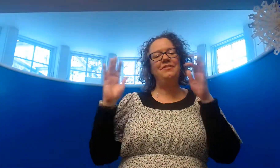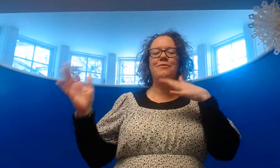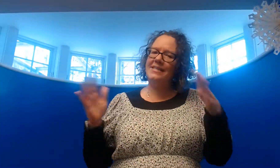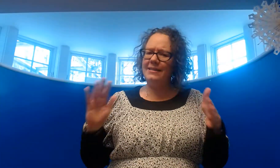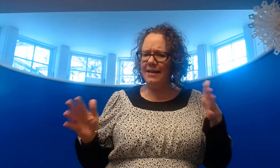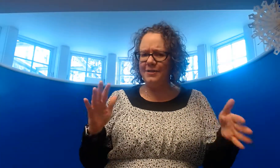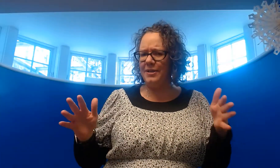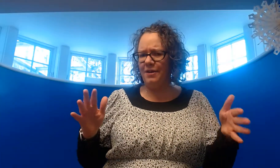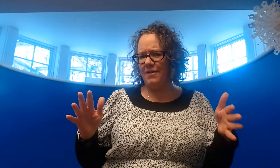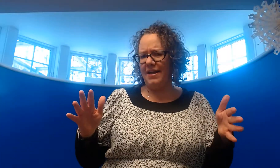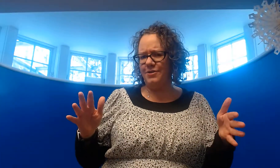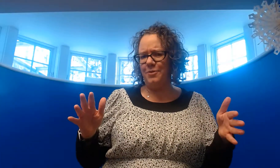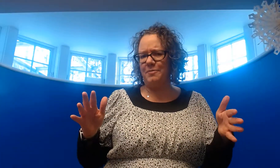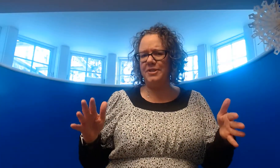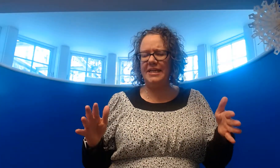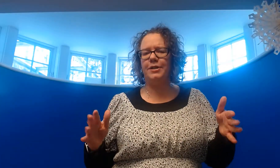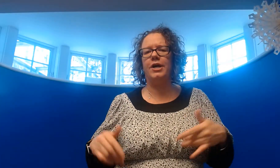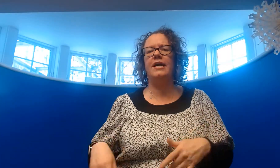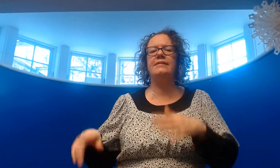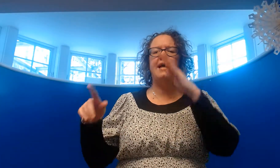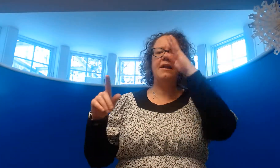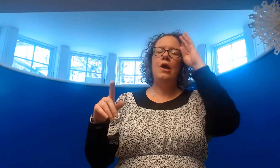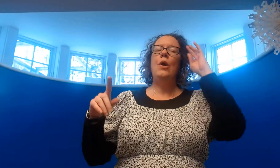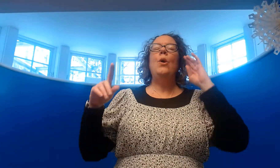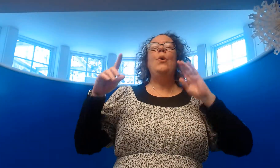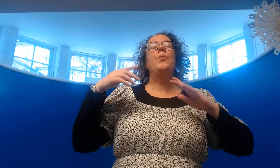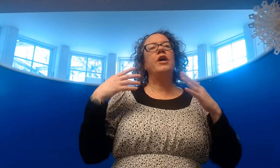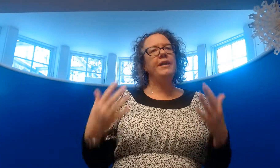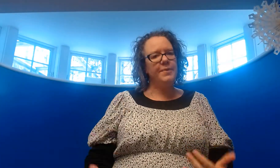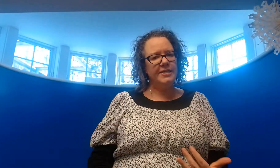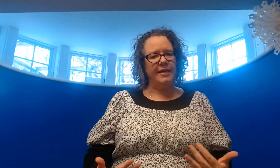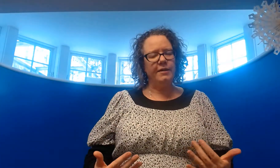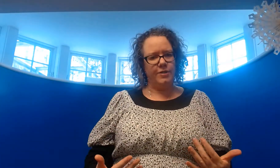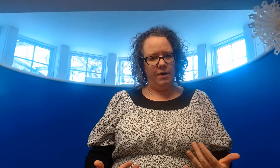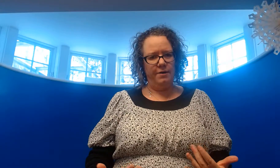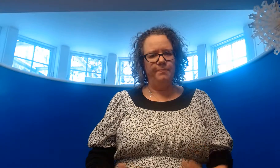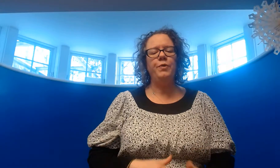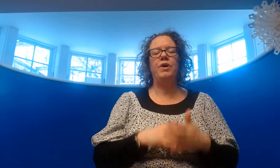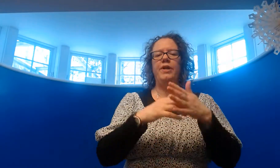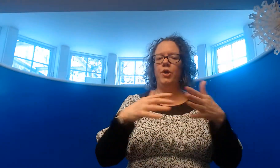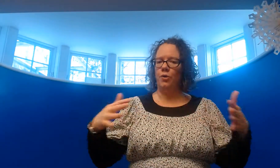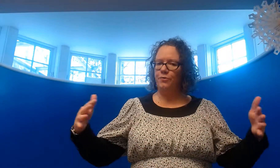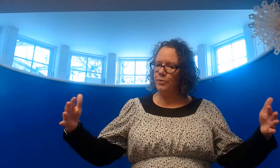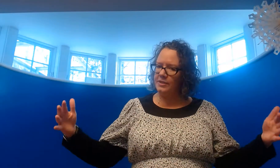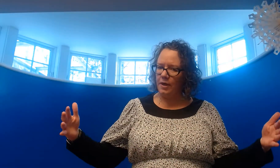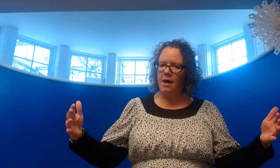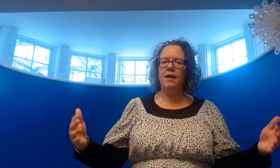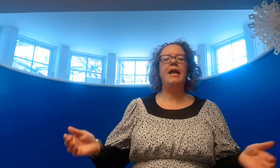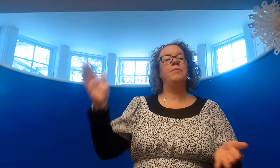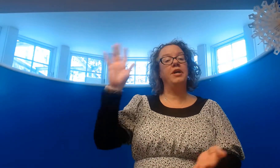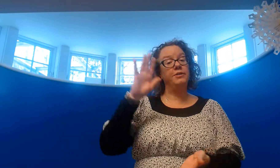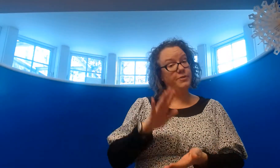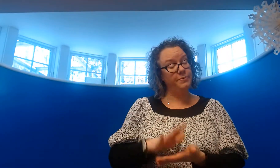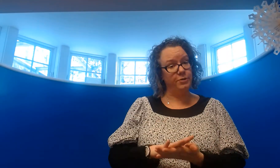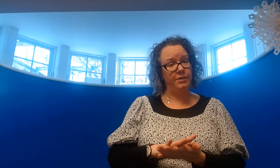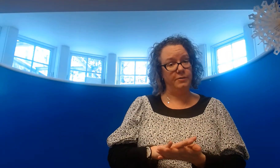reason that it's really good for that age group in particular is that we're going to be singing a song where we go through the song and we're going to do some motions with